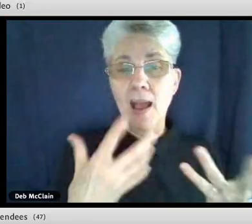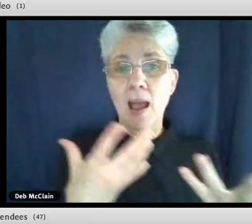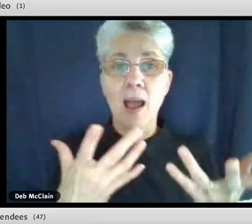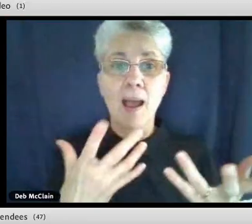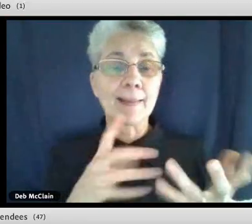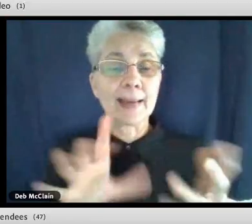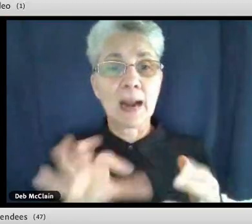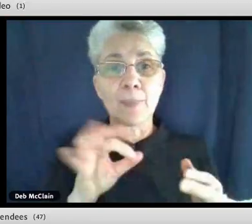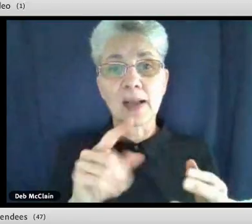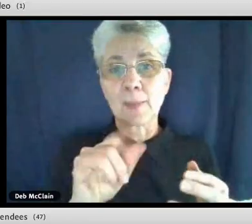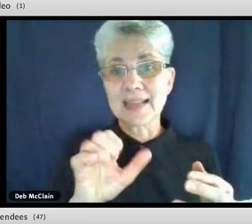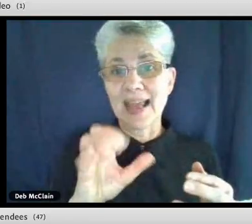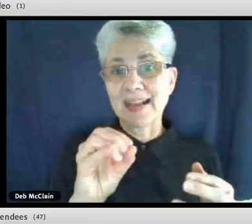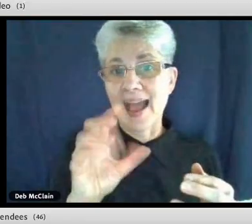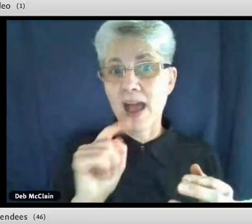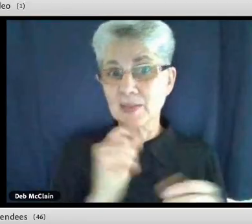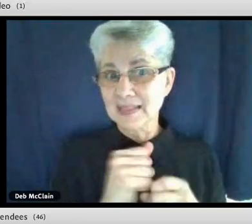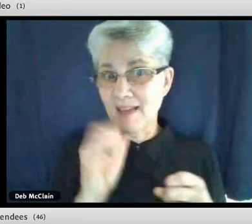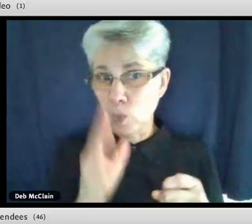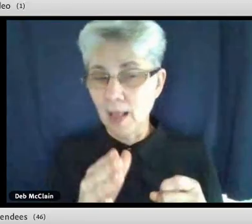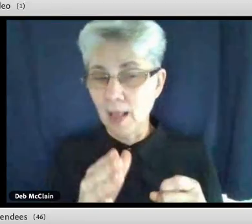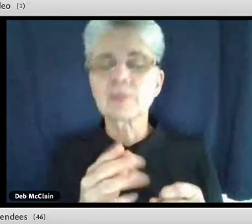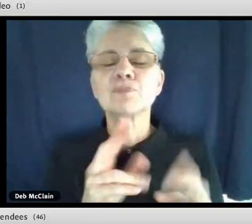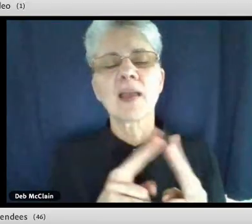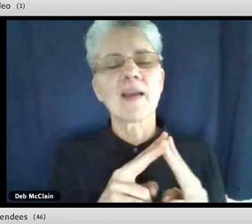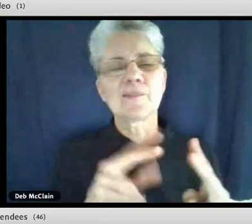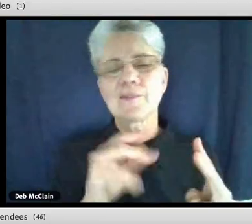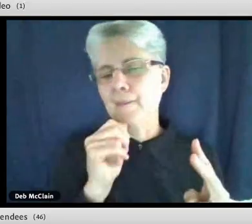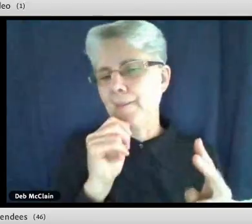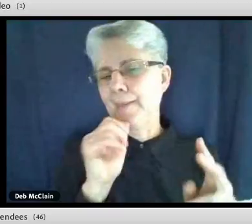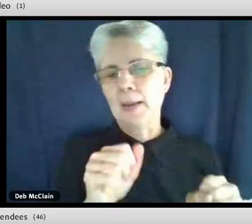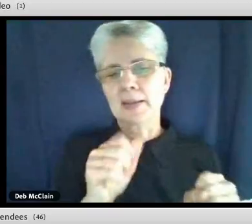Is it going to be safe? And it's very unlikely you would get it from take-out food.